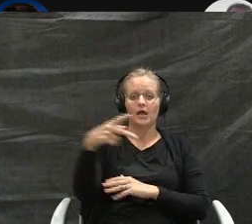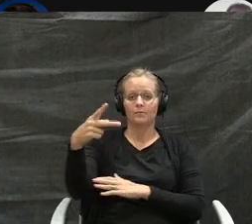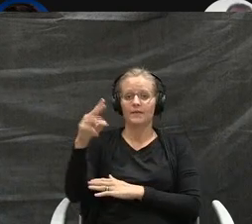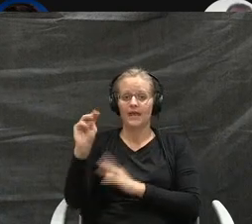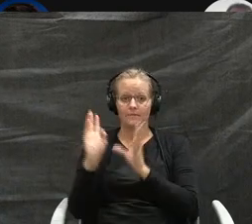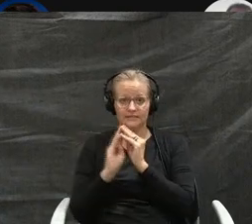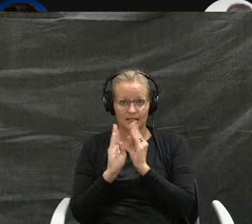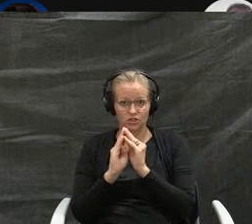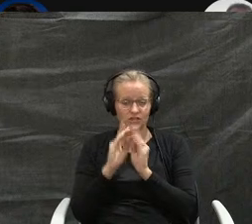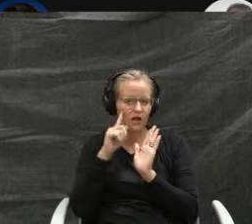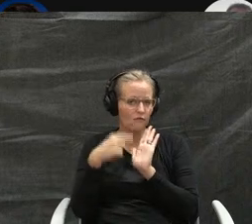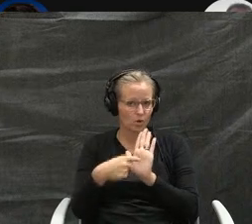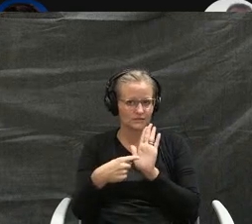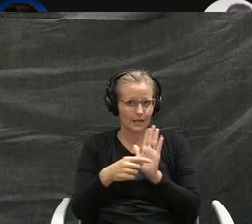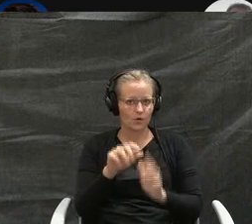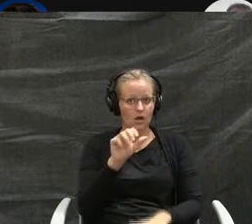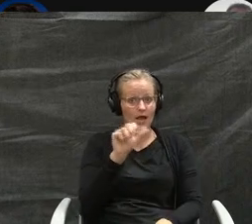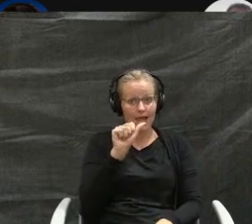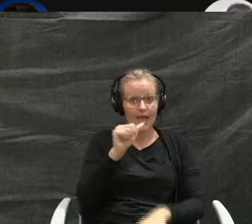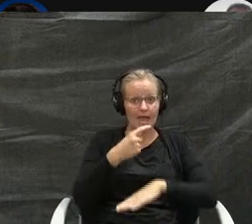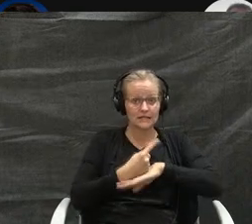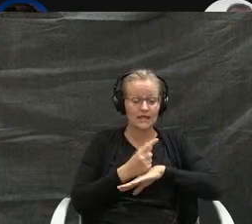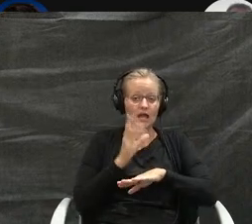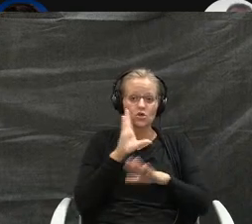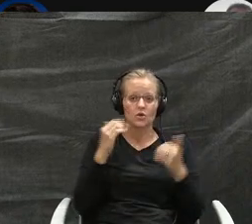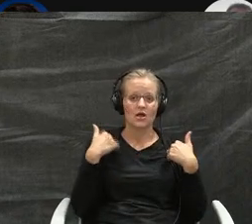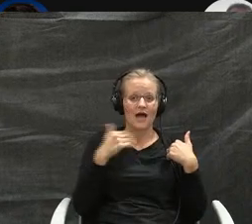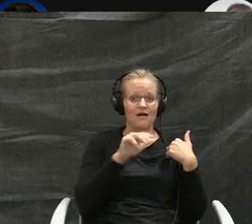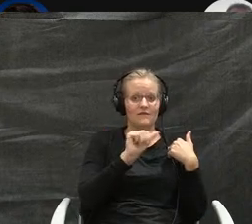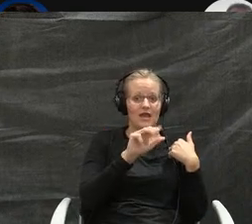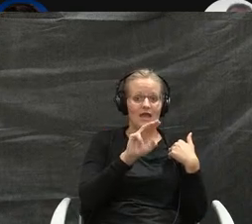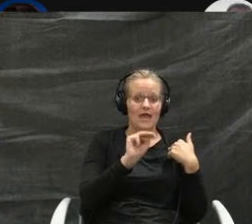hanadi you have VM session of periods, one starting at 7:30